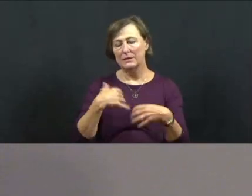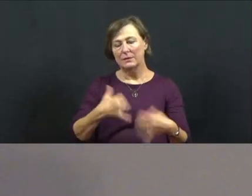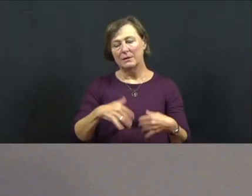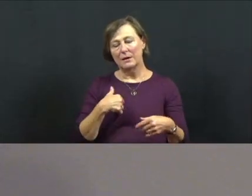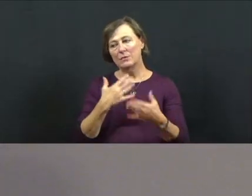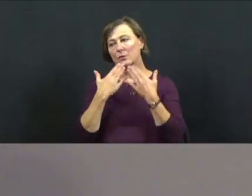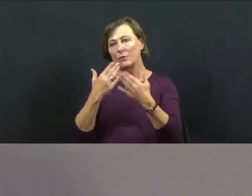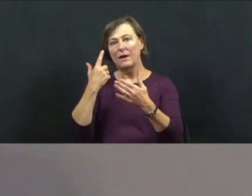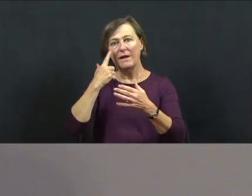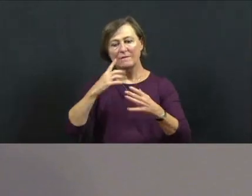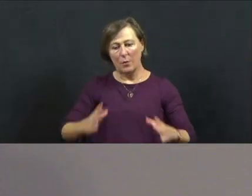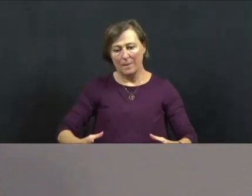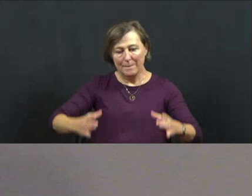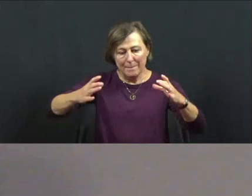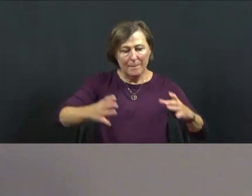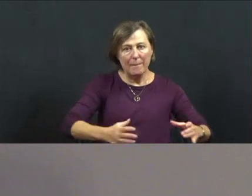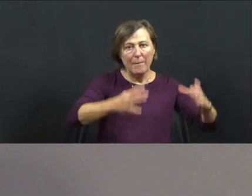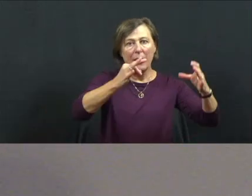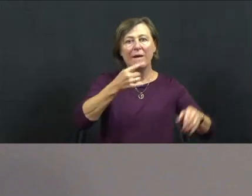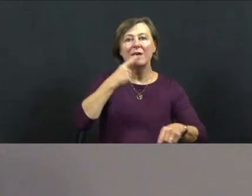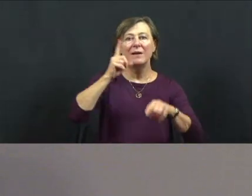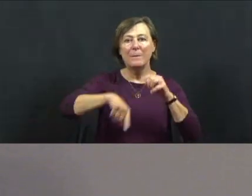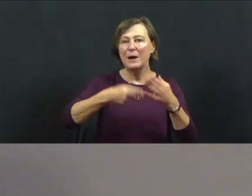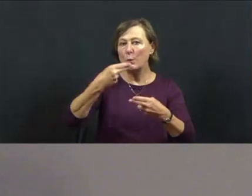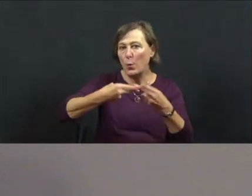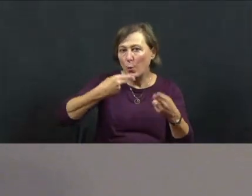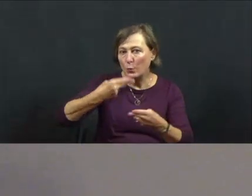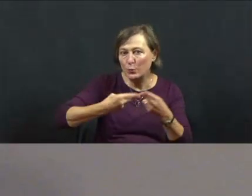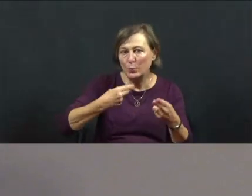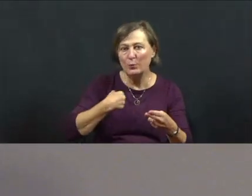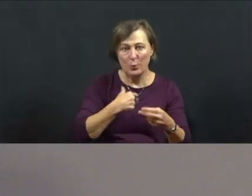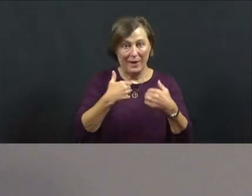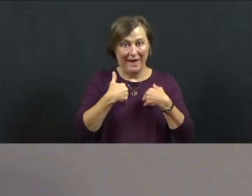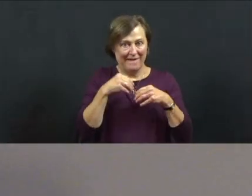buckets of tomato soup that we have in our freezer.